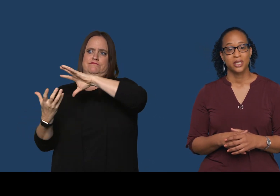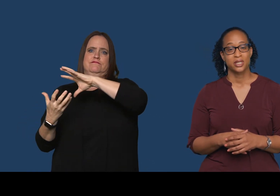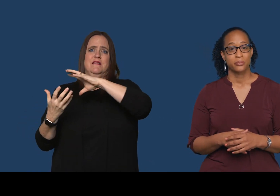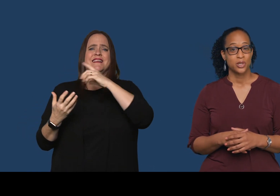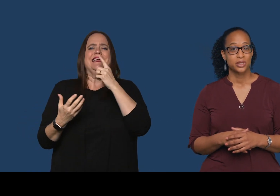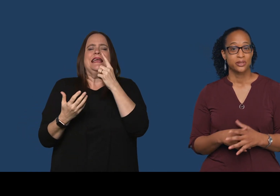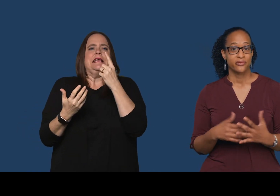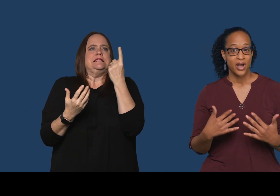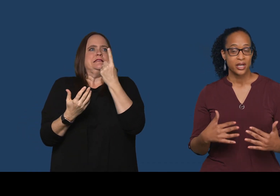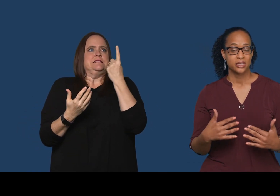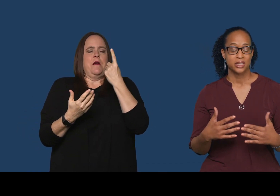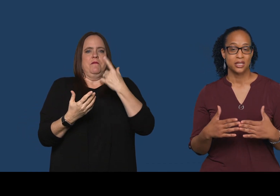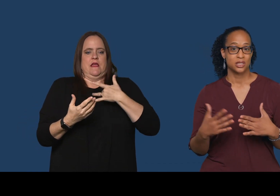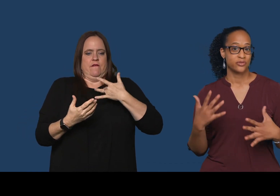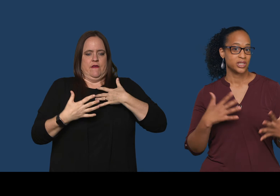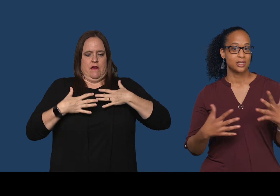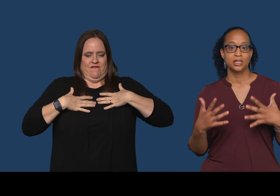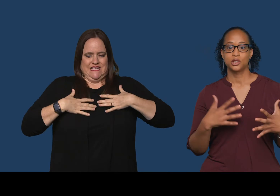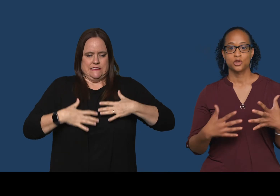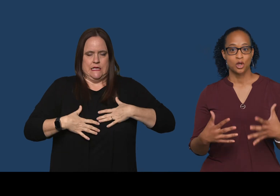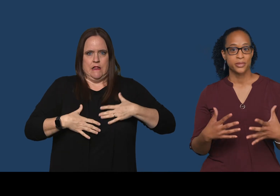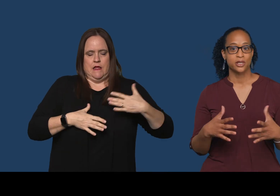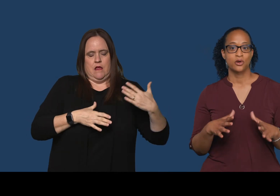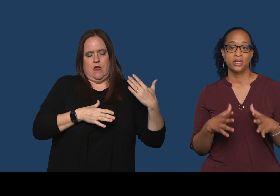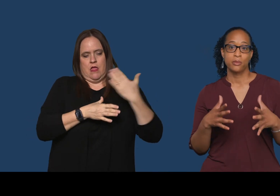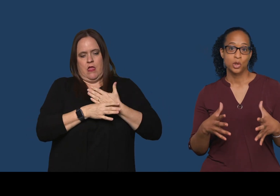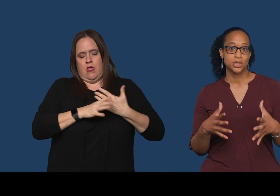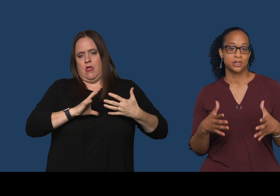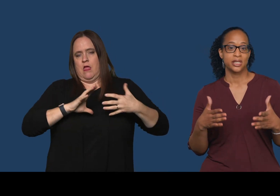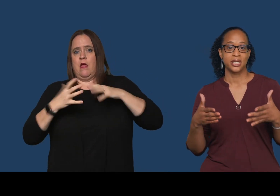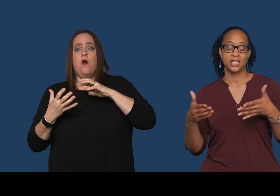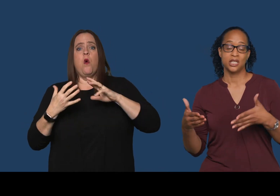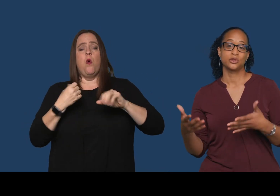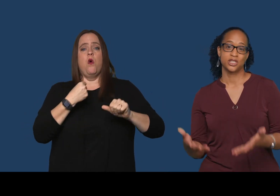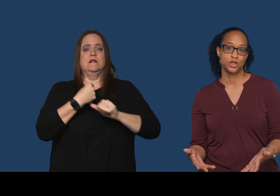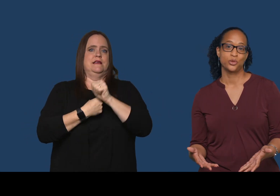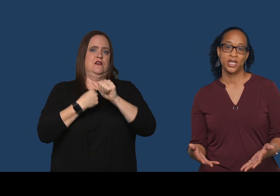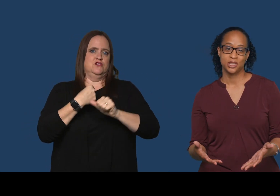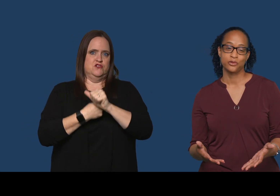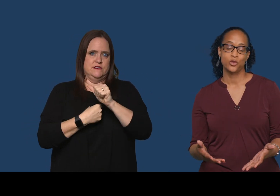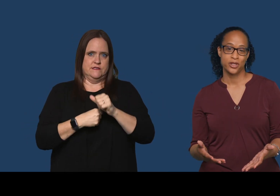that a person finds that is physically disturbing or emotionally a dangerous situation for them.